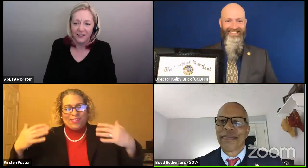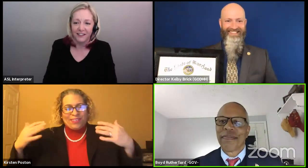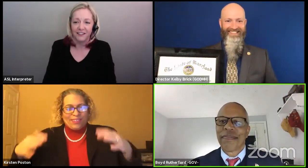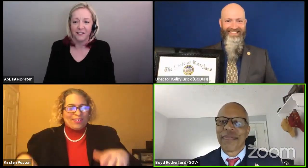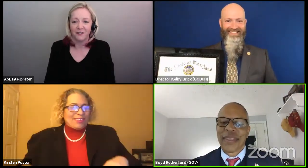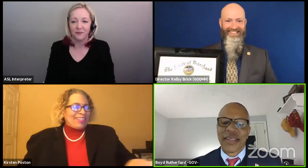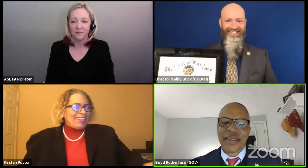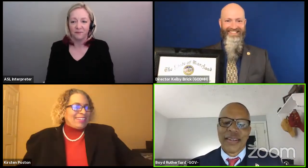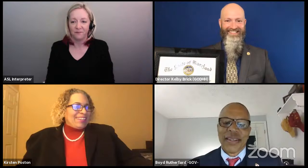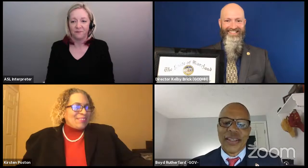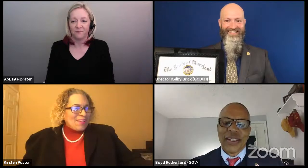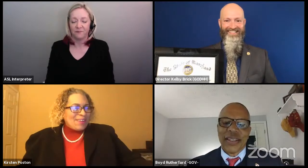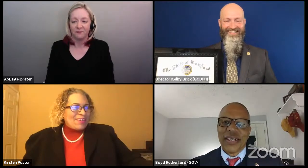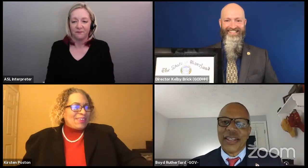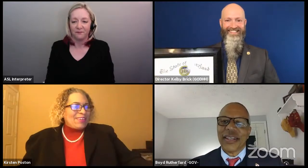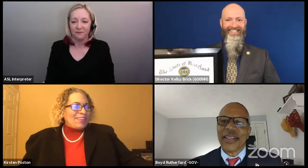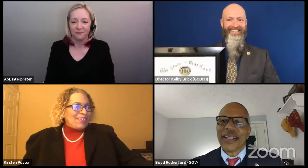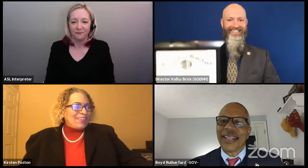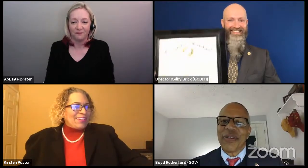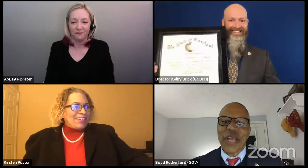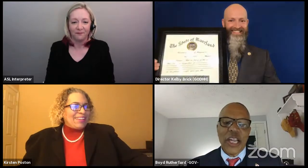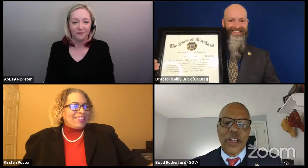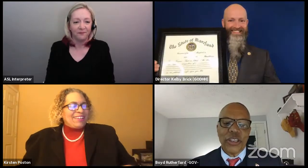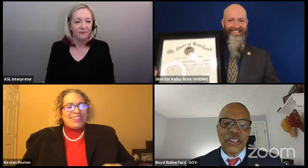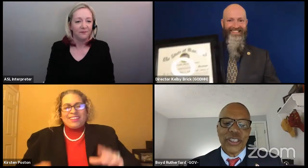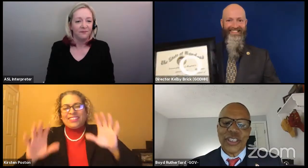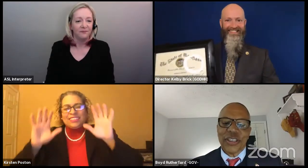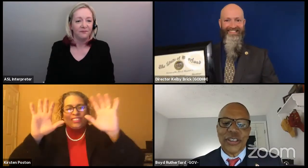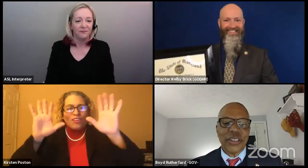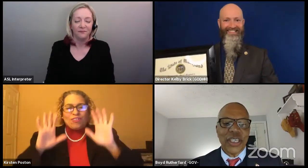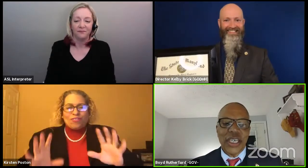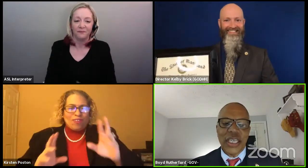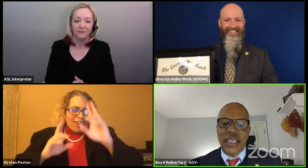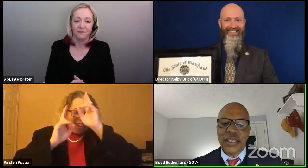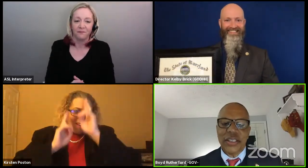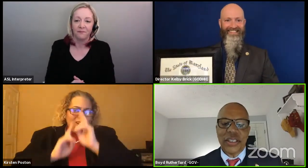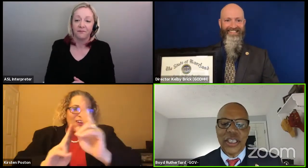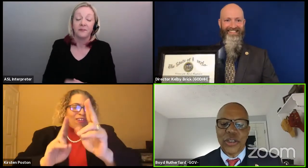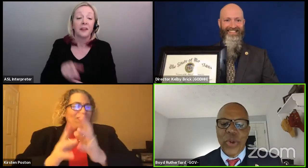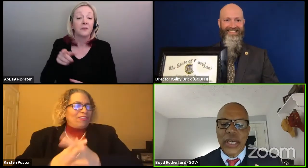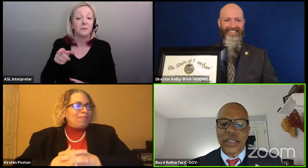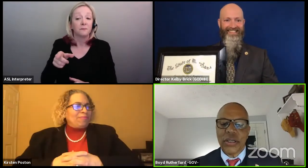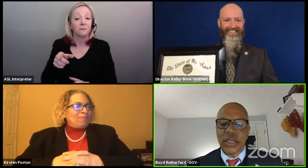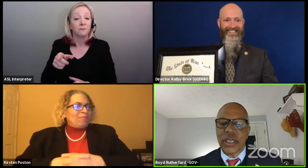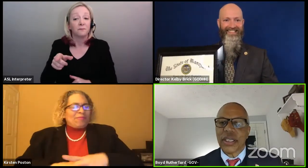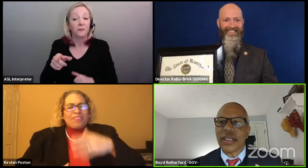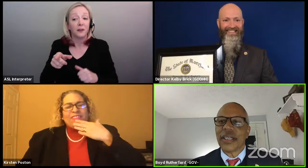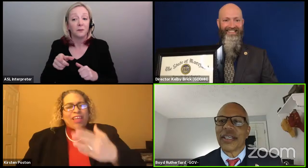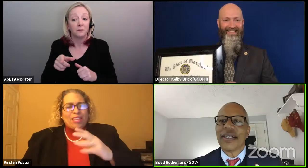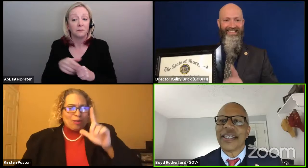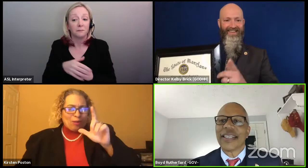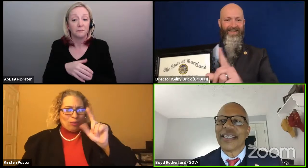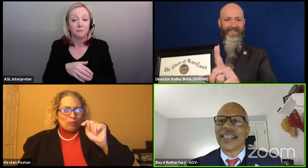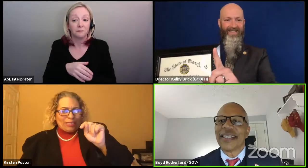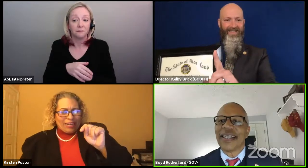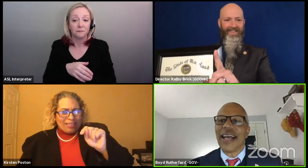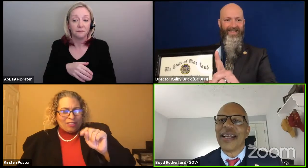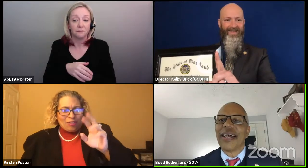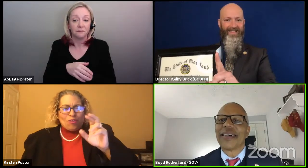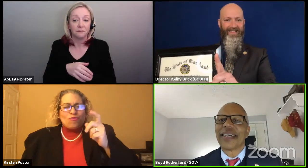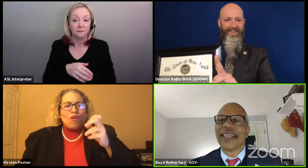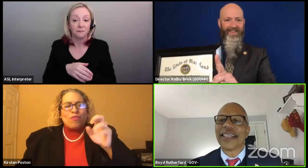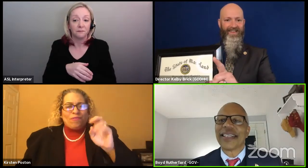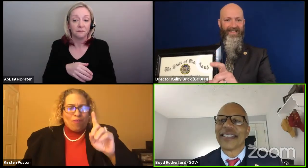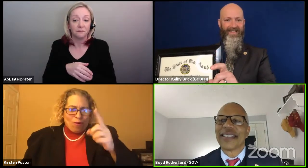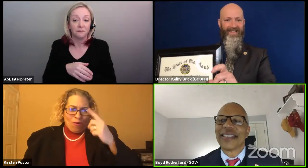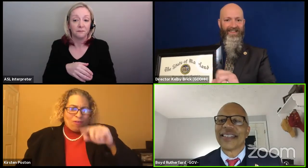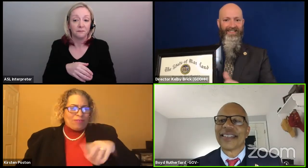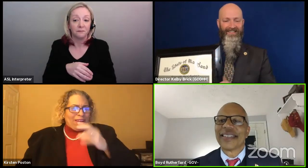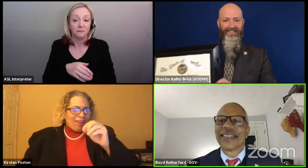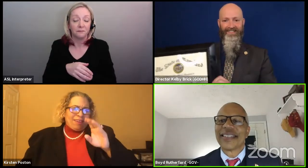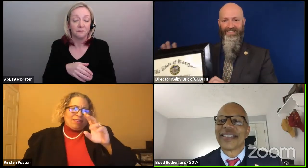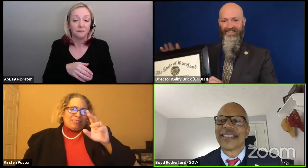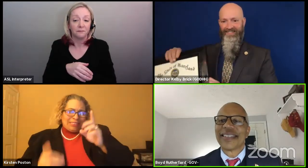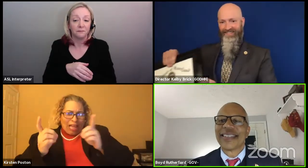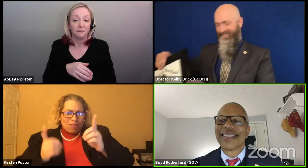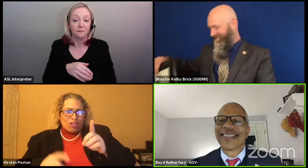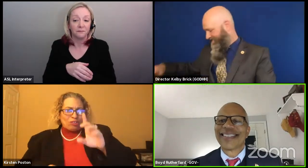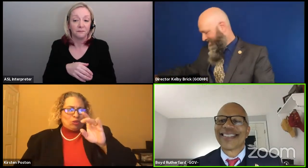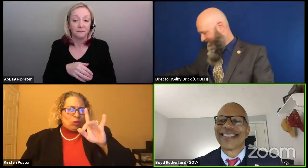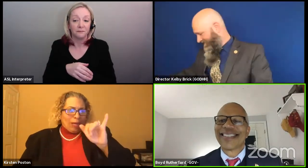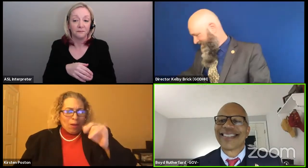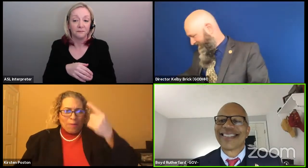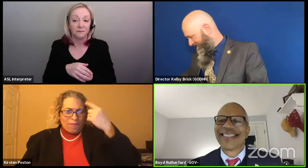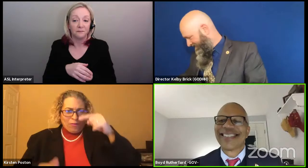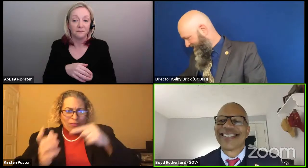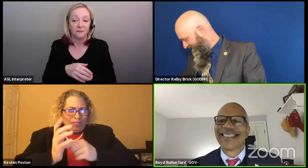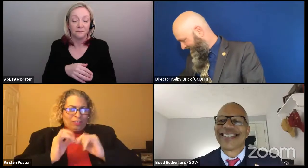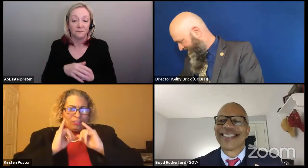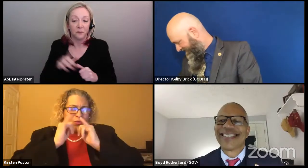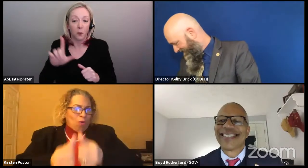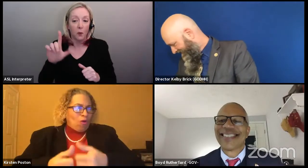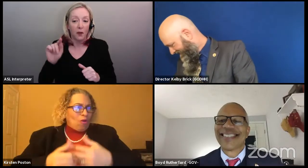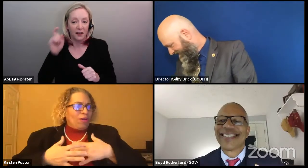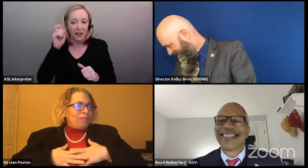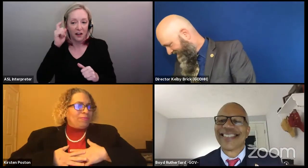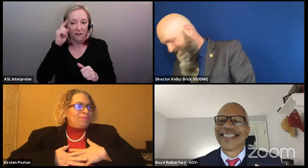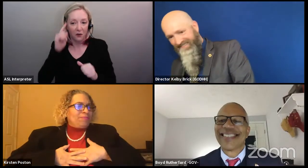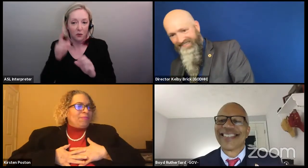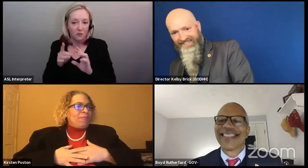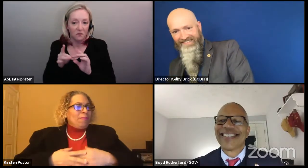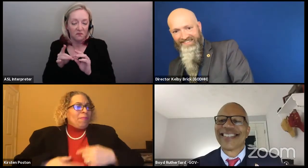Thank you. It's a wonderful honor. This is a wonderful honor to receive